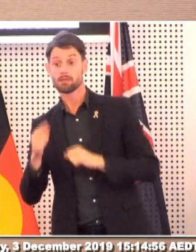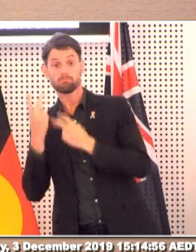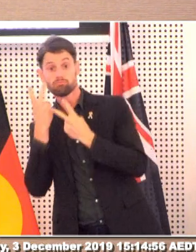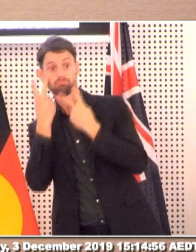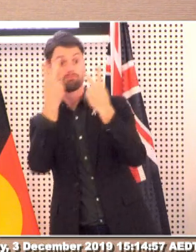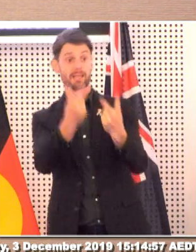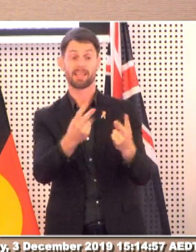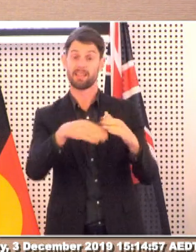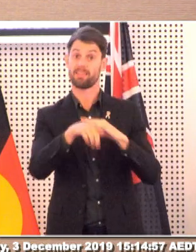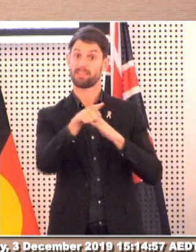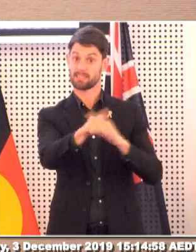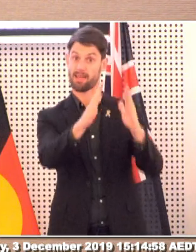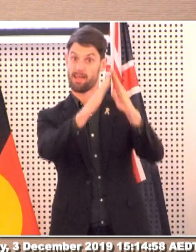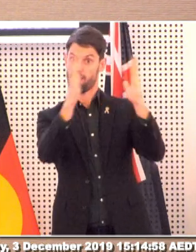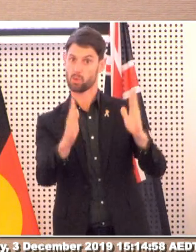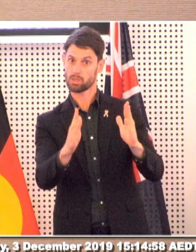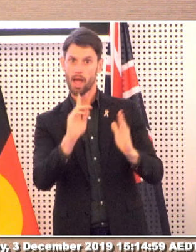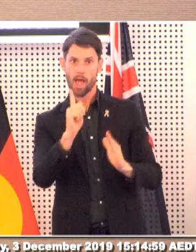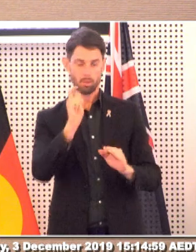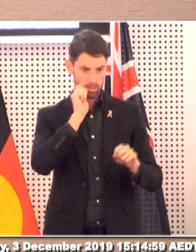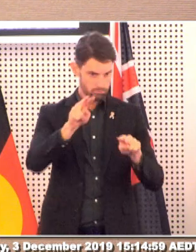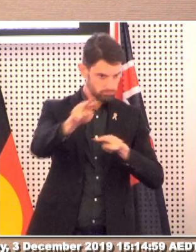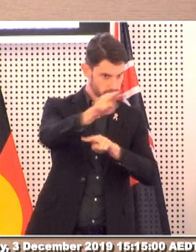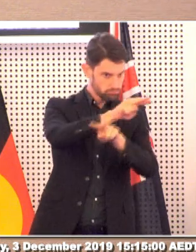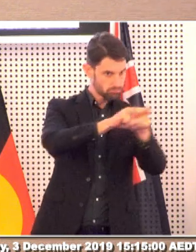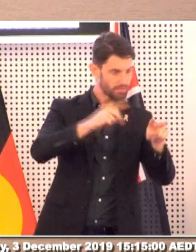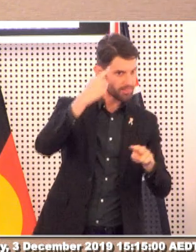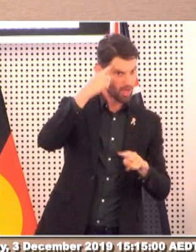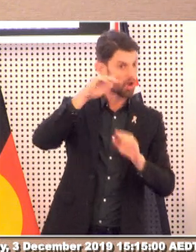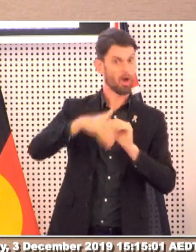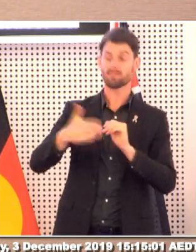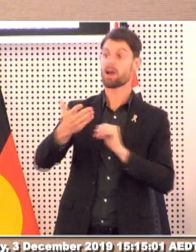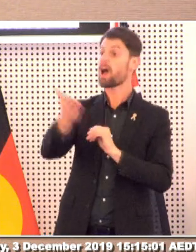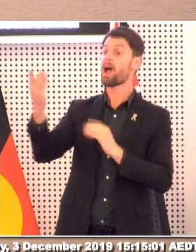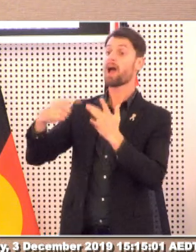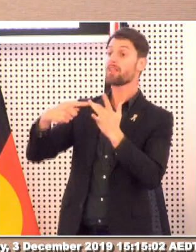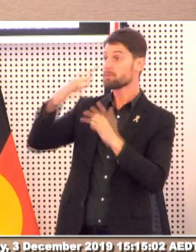standard of an ordinary person to the places that they visit.